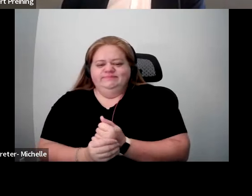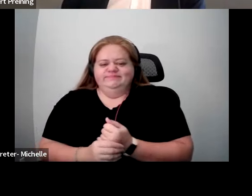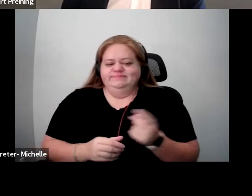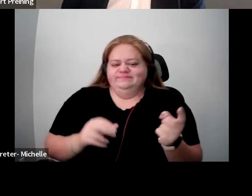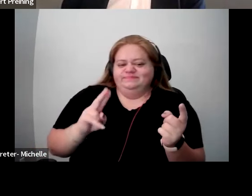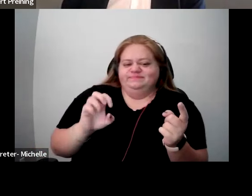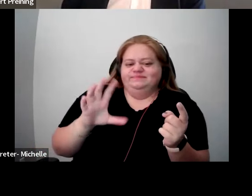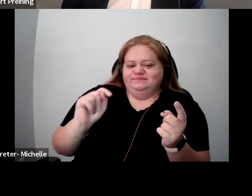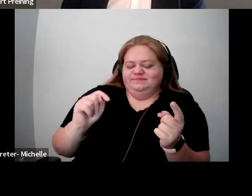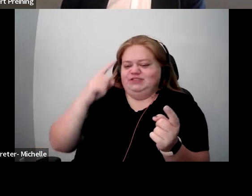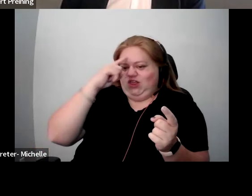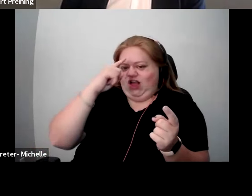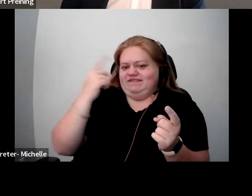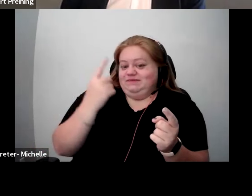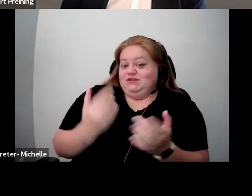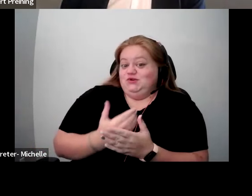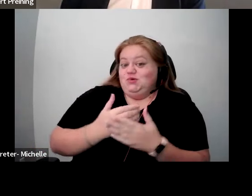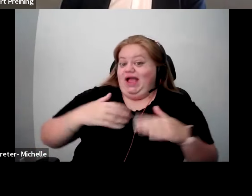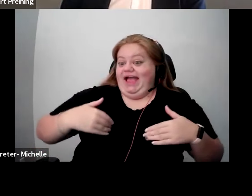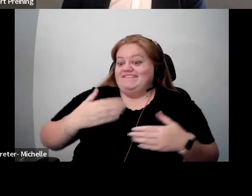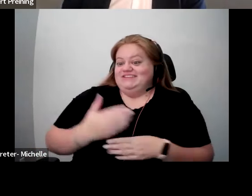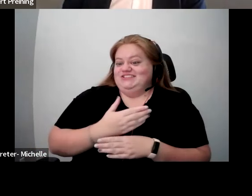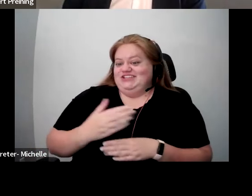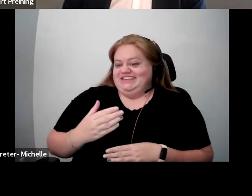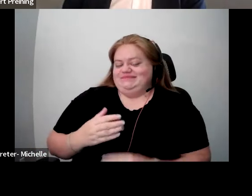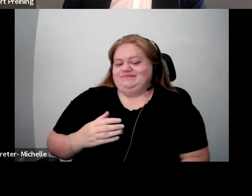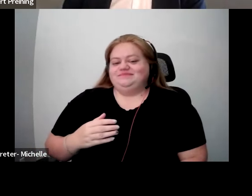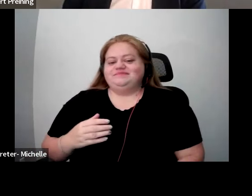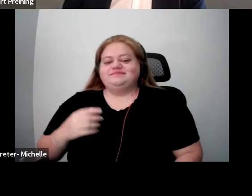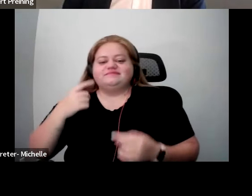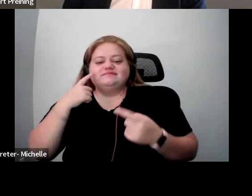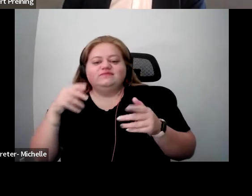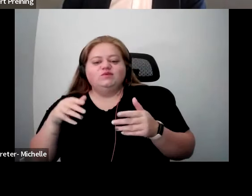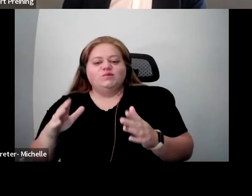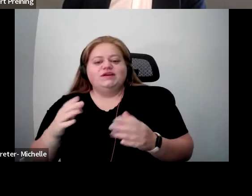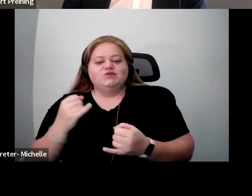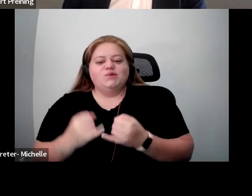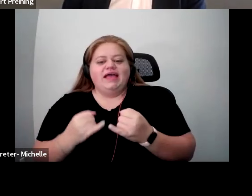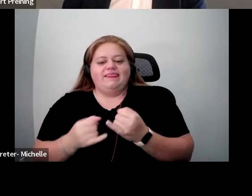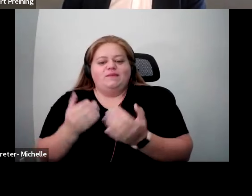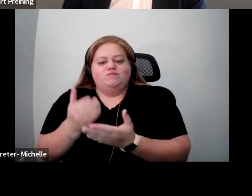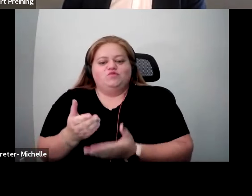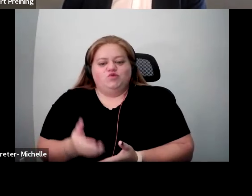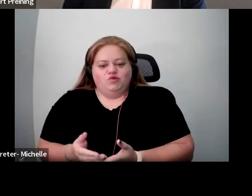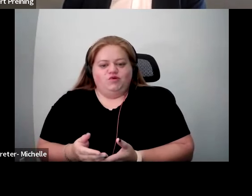came to mind that I don't think I've said before. There is a very famous way to end the proof in mathematics, which is the QED symbol.